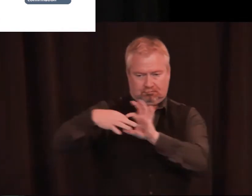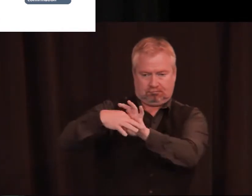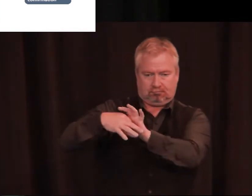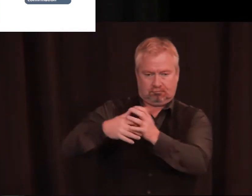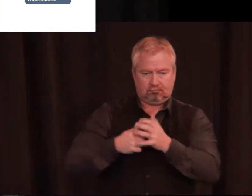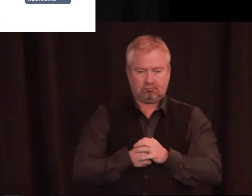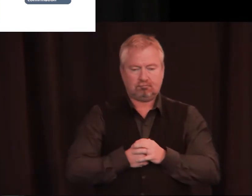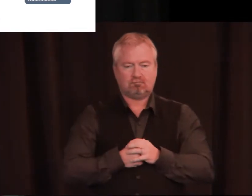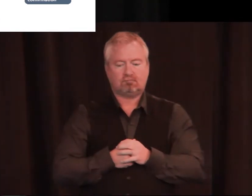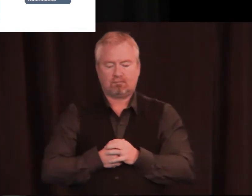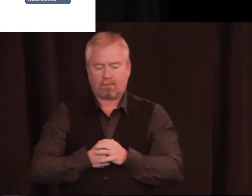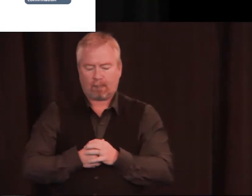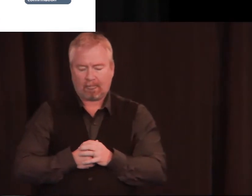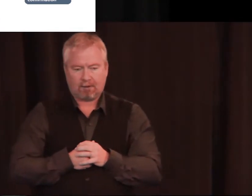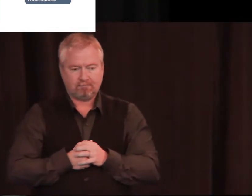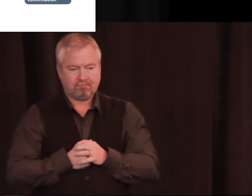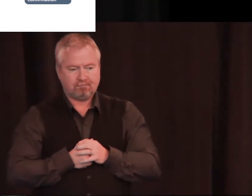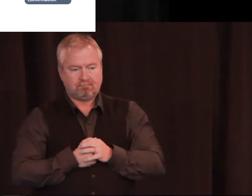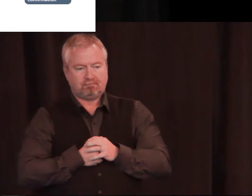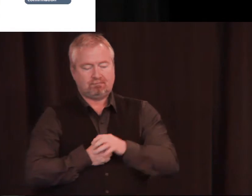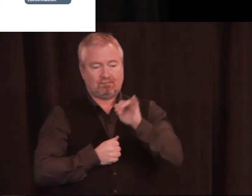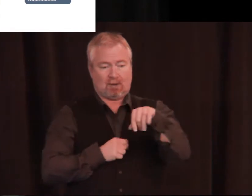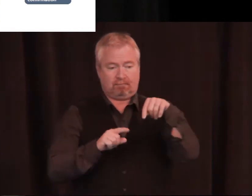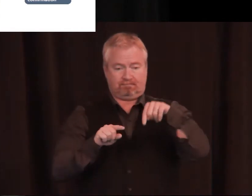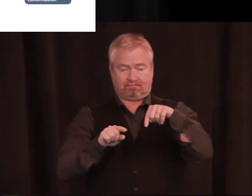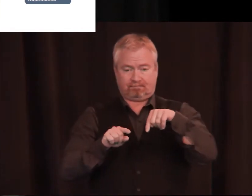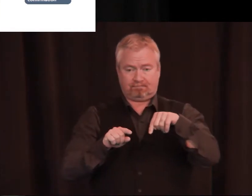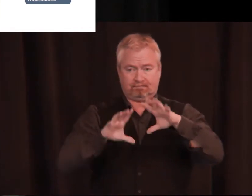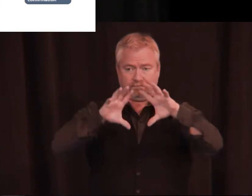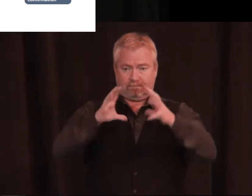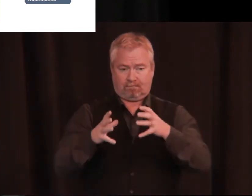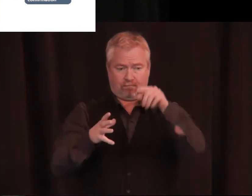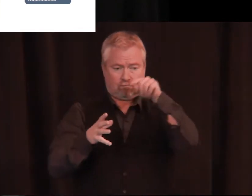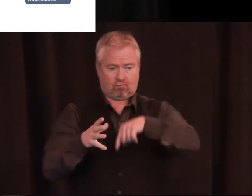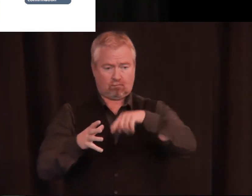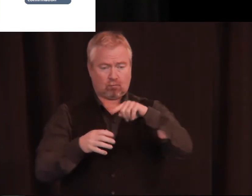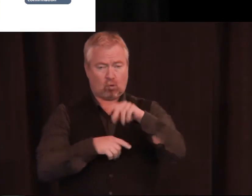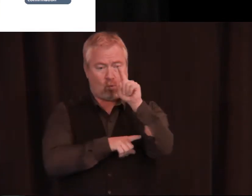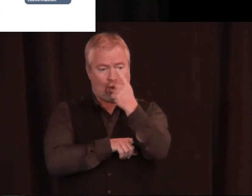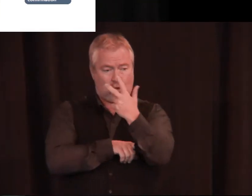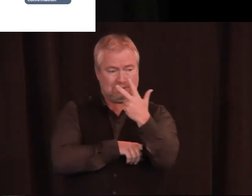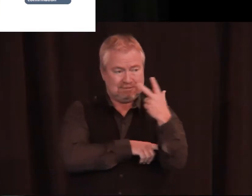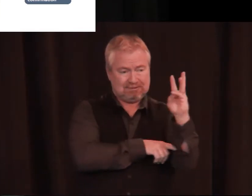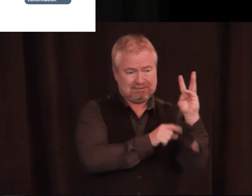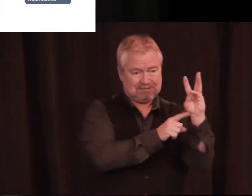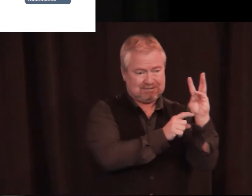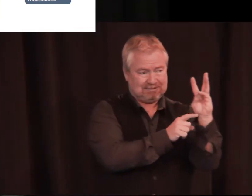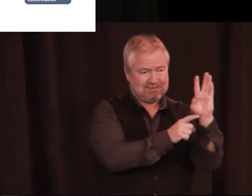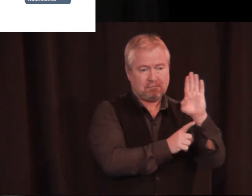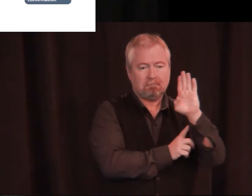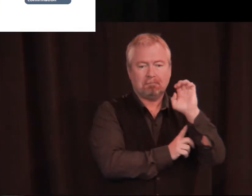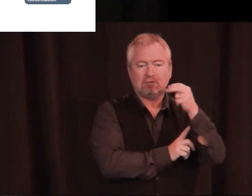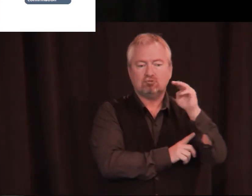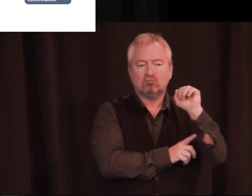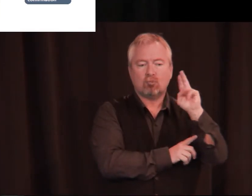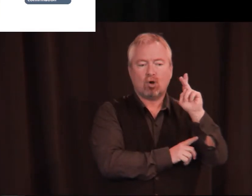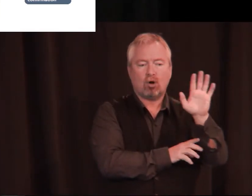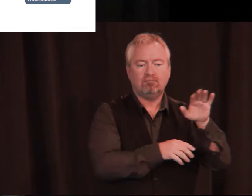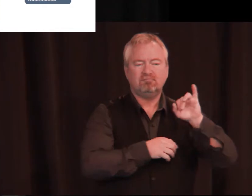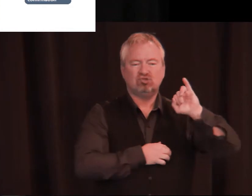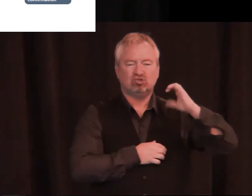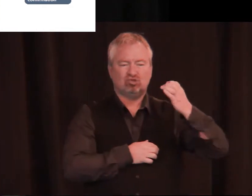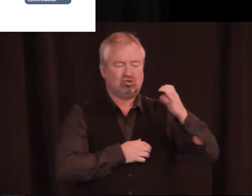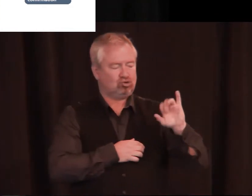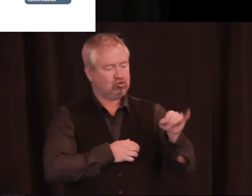Also within there, within this 1, 3, 6 benchmarks, JCIH has also proposed that hearing -